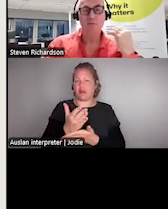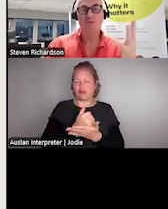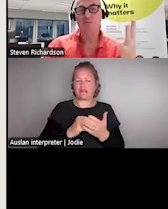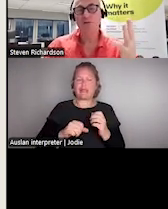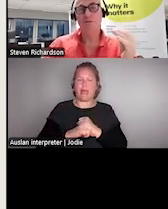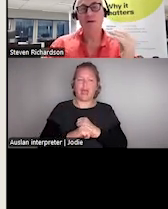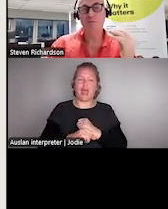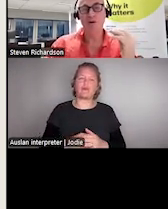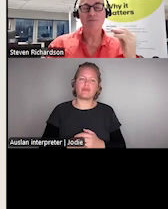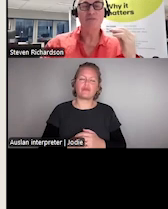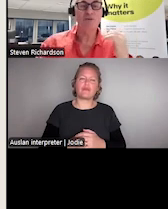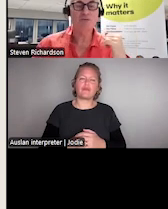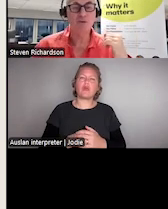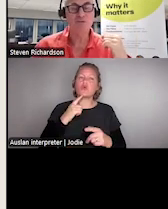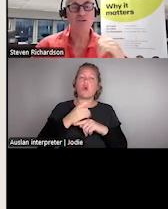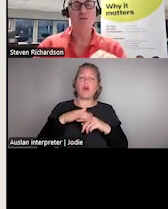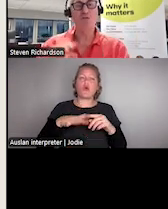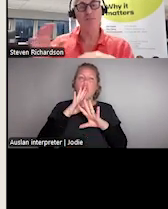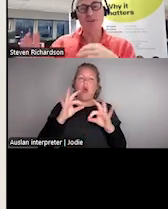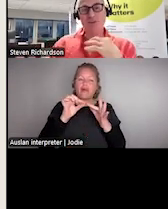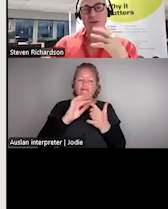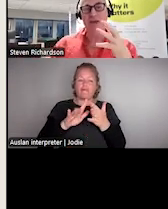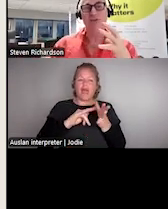Going to talk a little bit about quiet phase methodology. I have already mentioned how